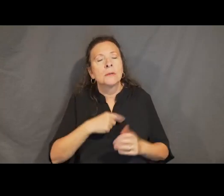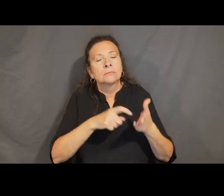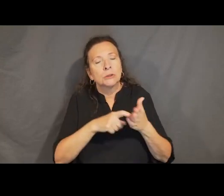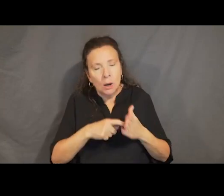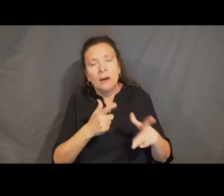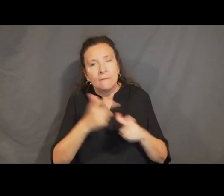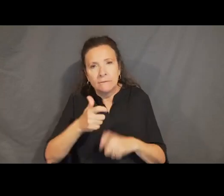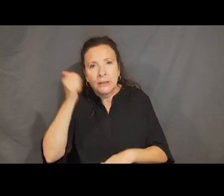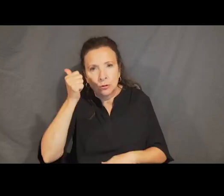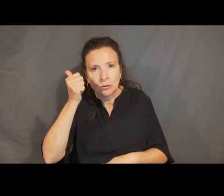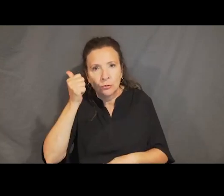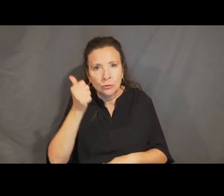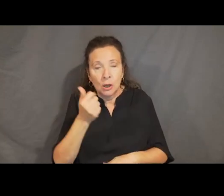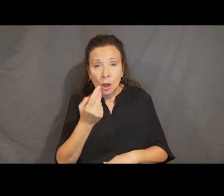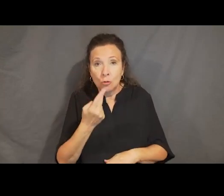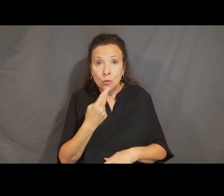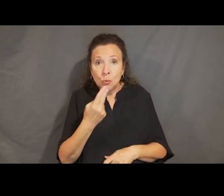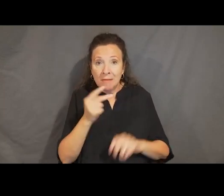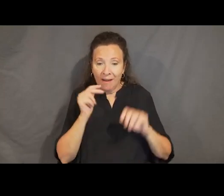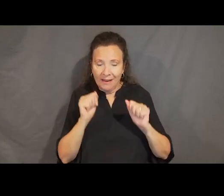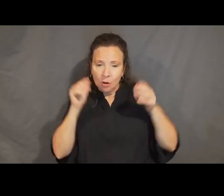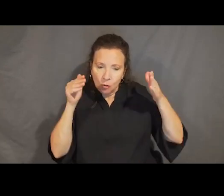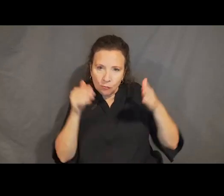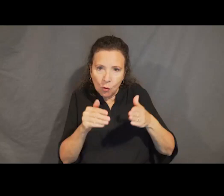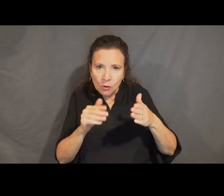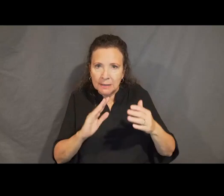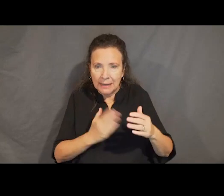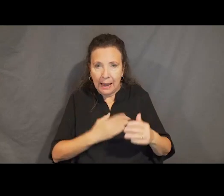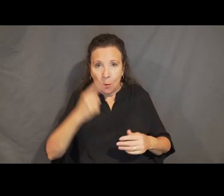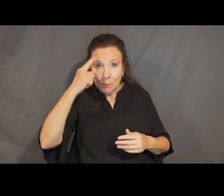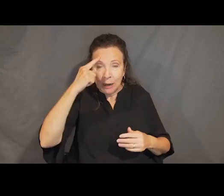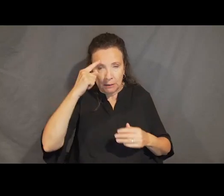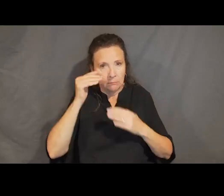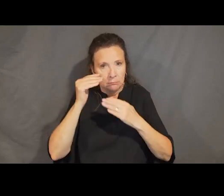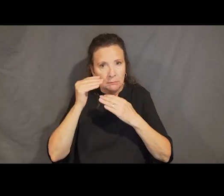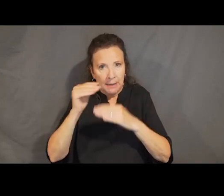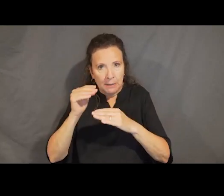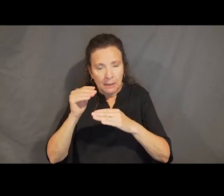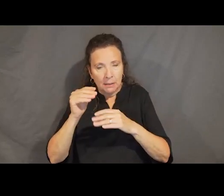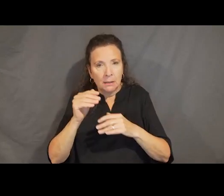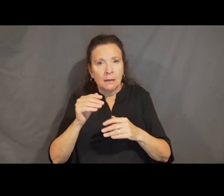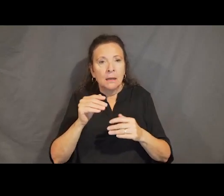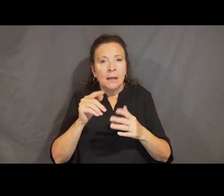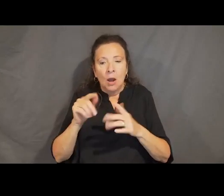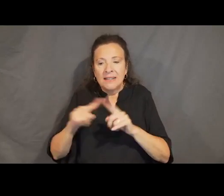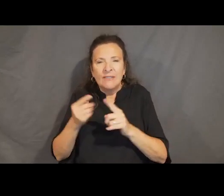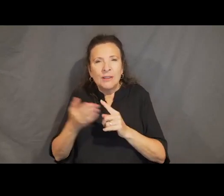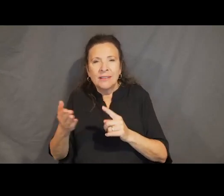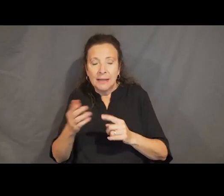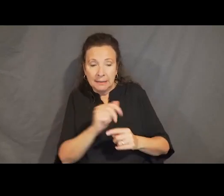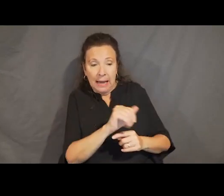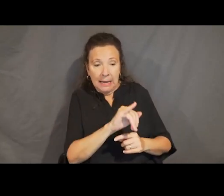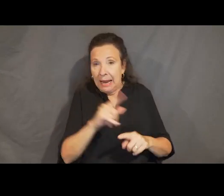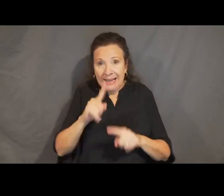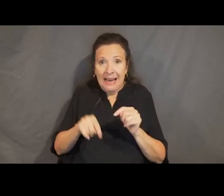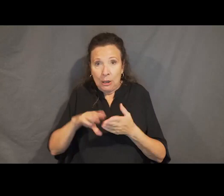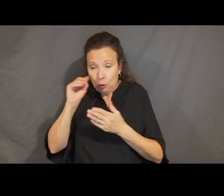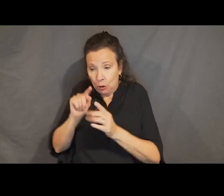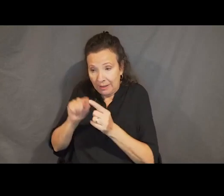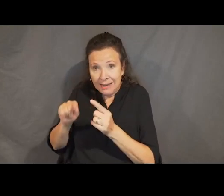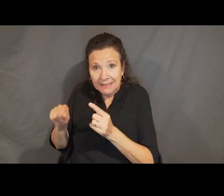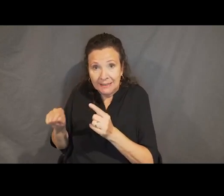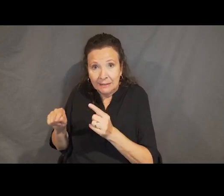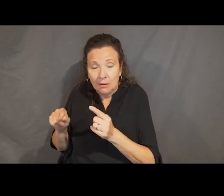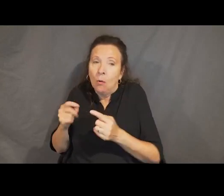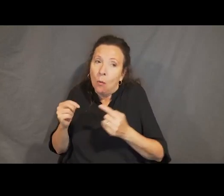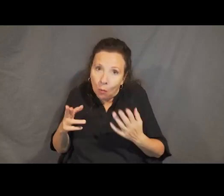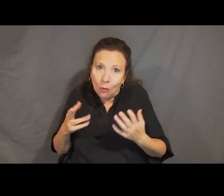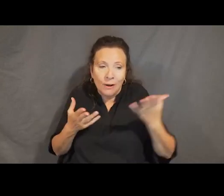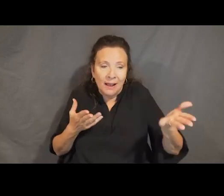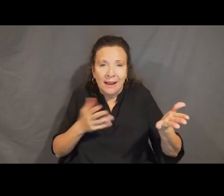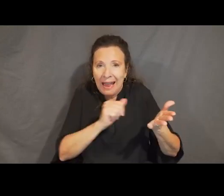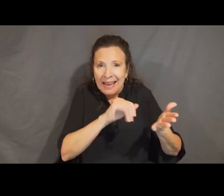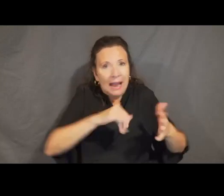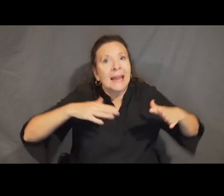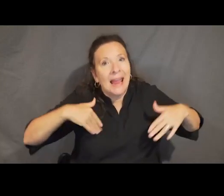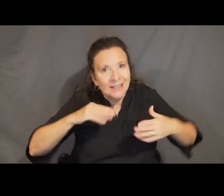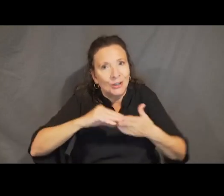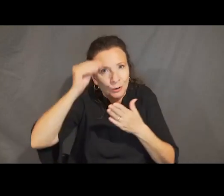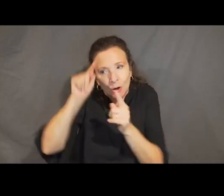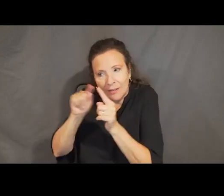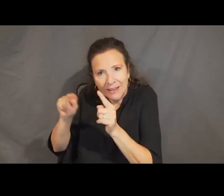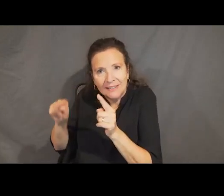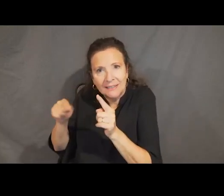to focus our limited brainpower on items that the AI can't learn, or hasn't learned yet. And so,